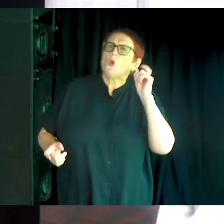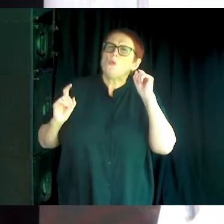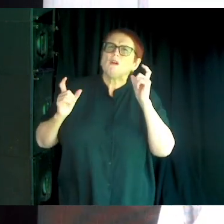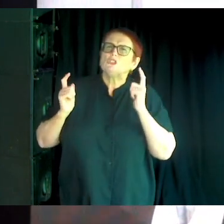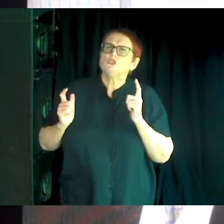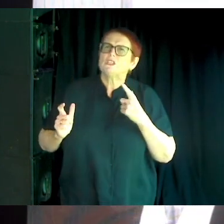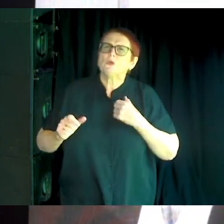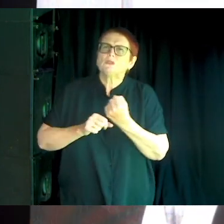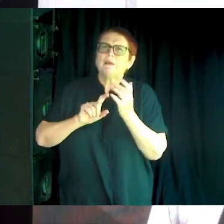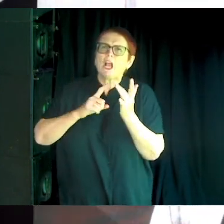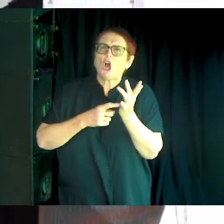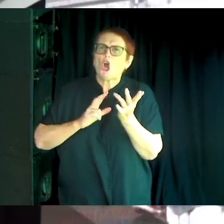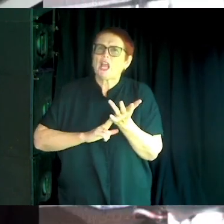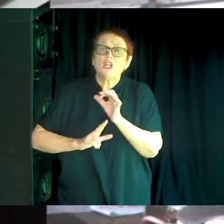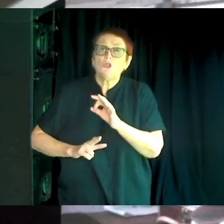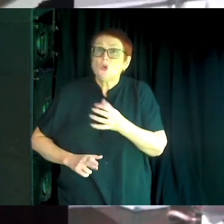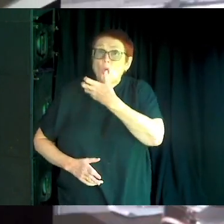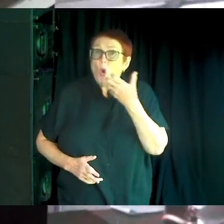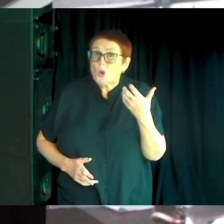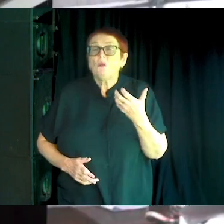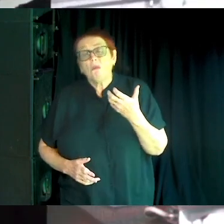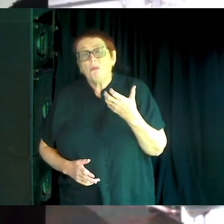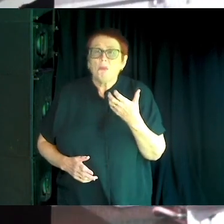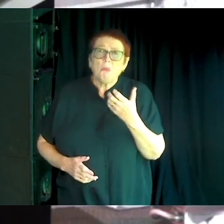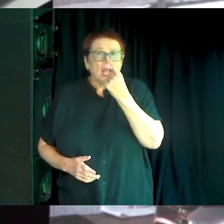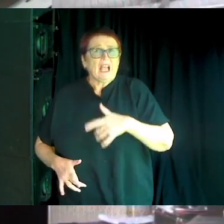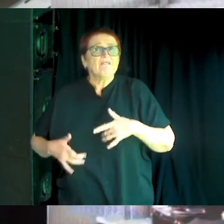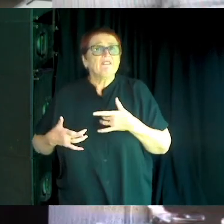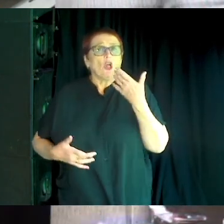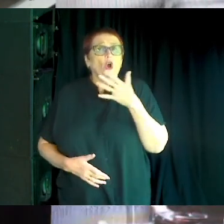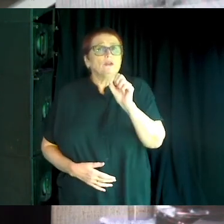and you can handle it not hot yeah it should be but if you think that it's the handle it's